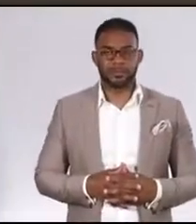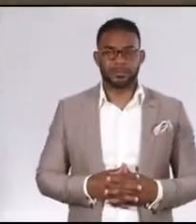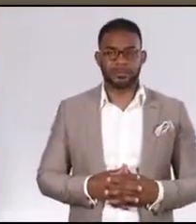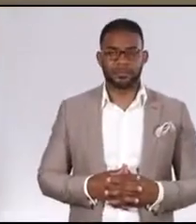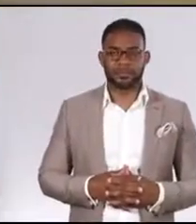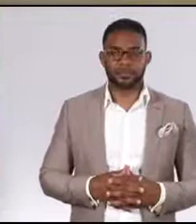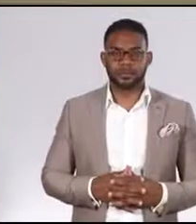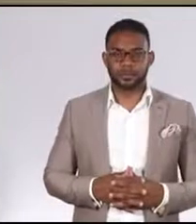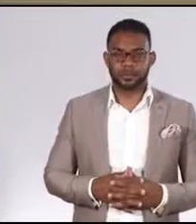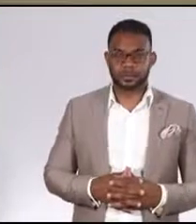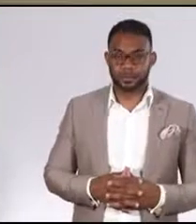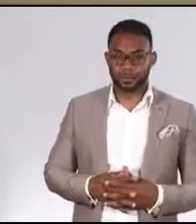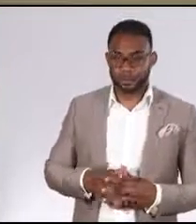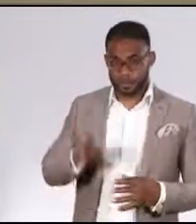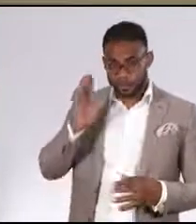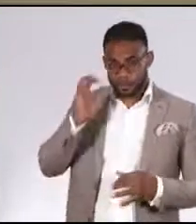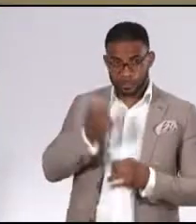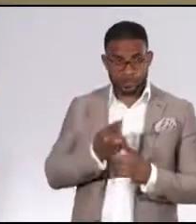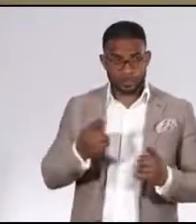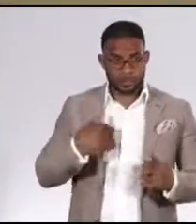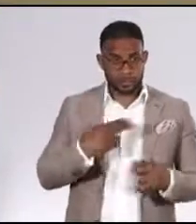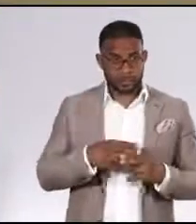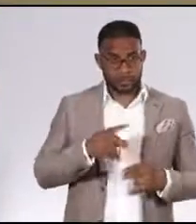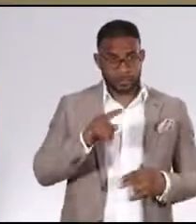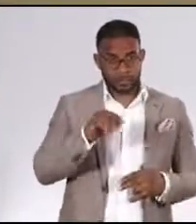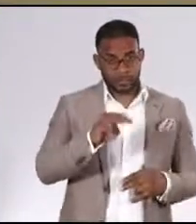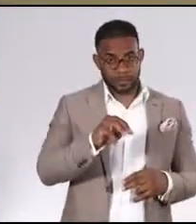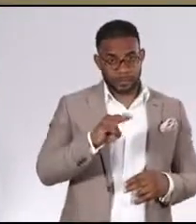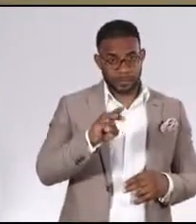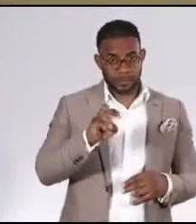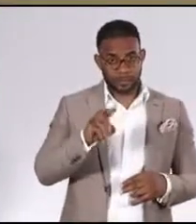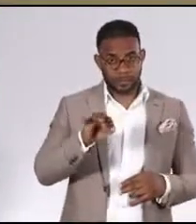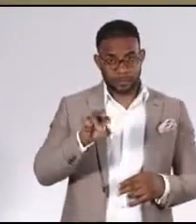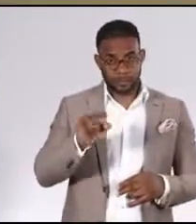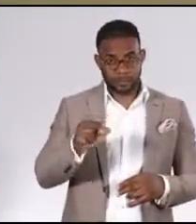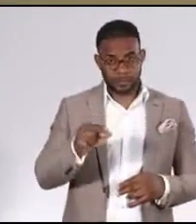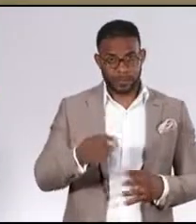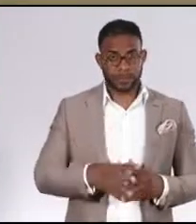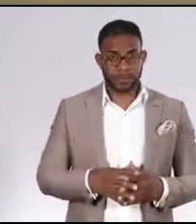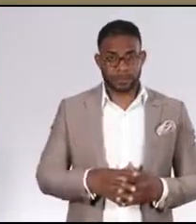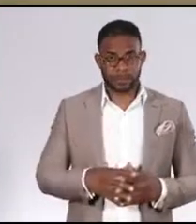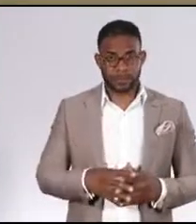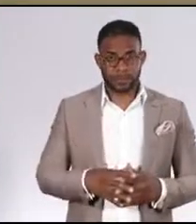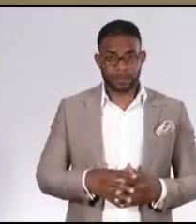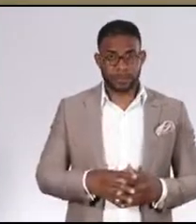Hello, everyone. My name is tim browning. My hearing locked your knee started up early.